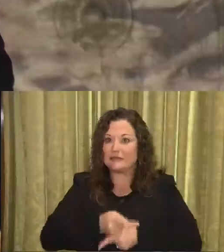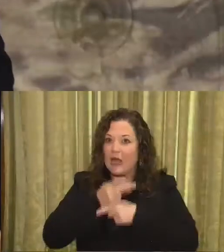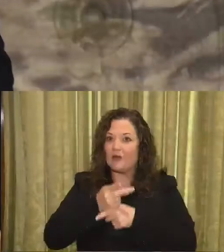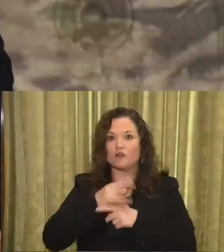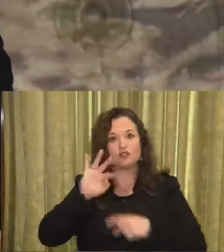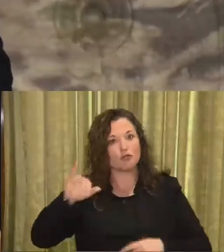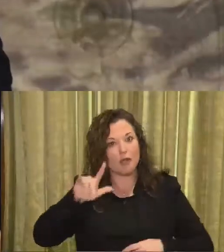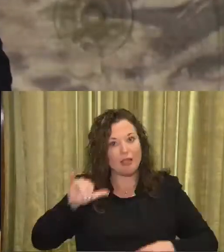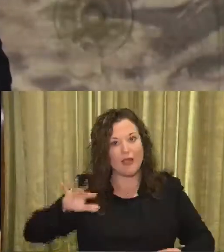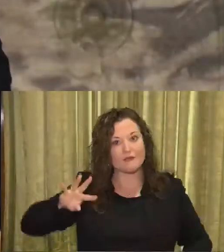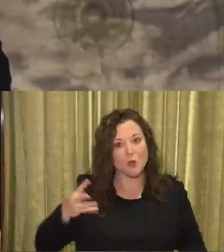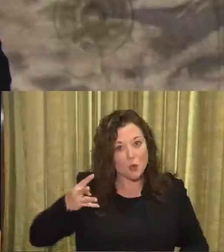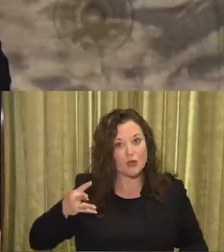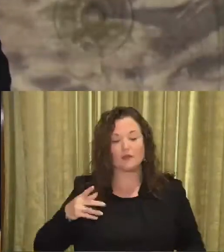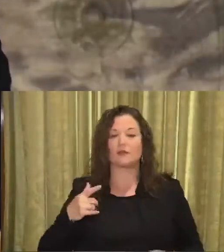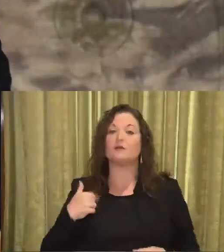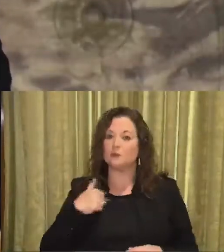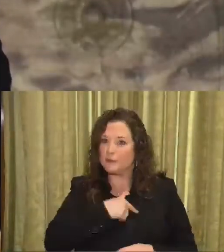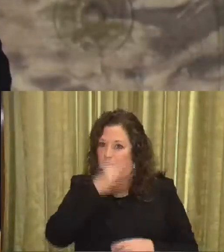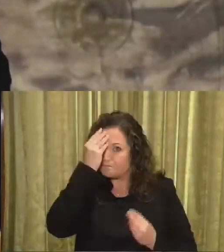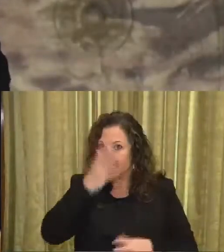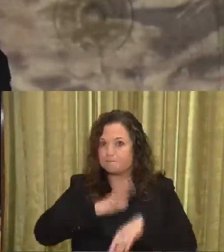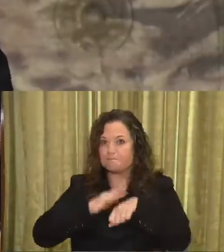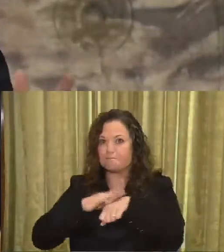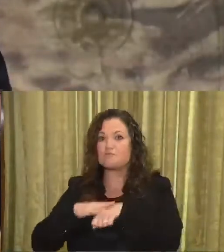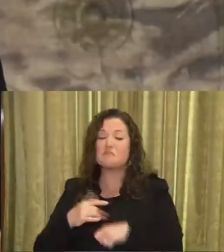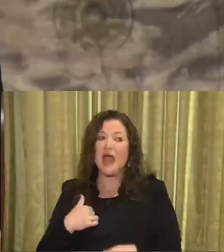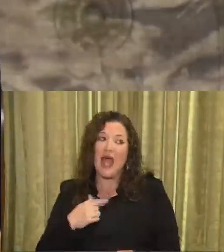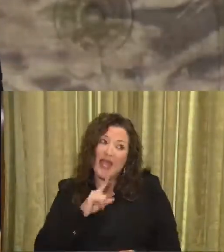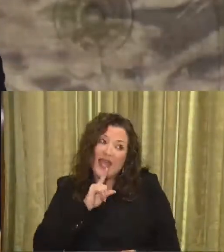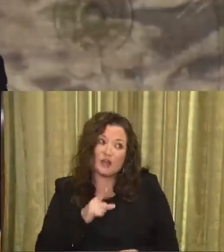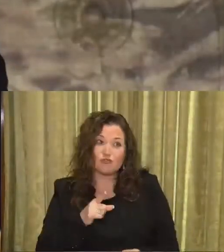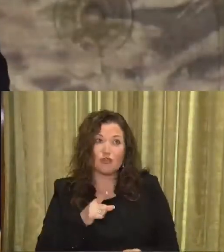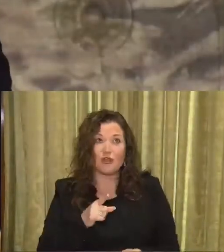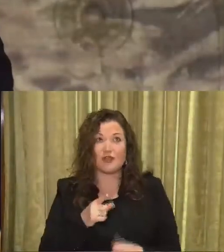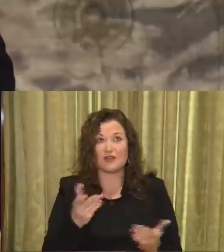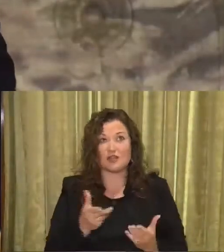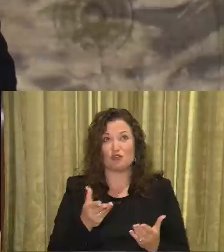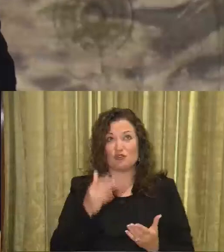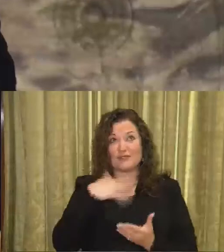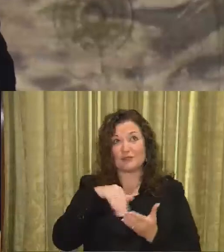over the July 4th and I actually at least I was in Central Arkansas area